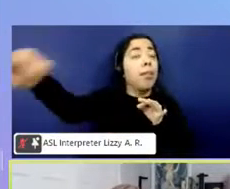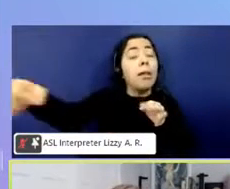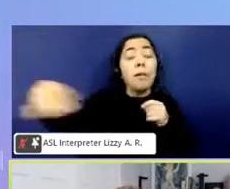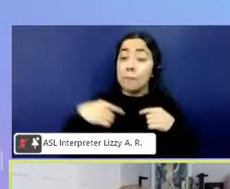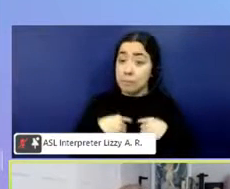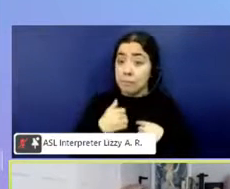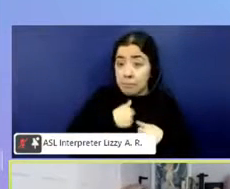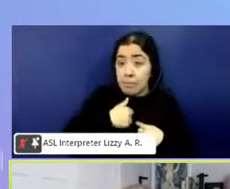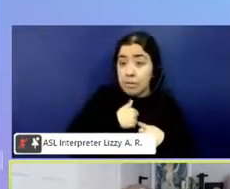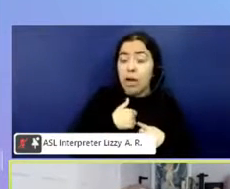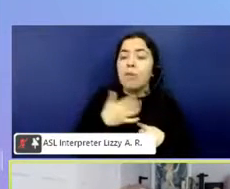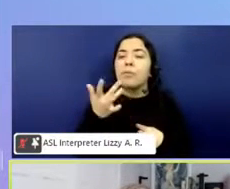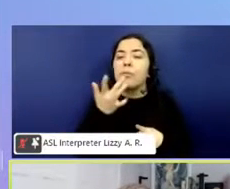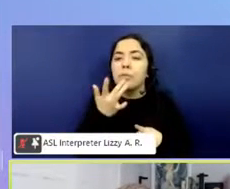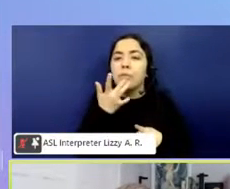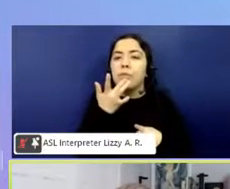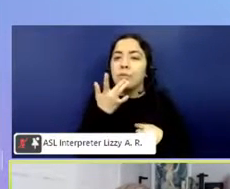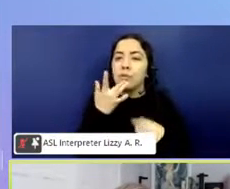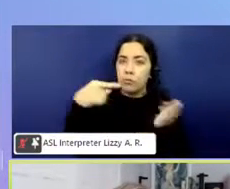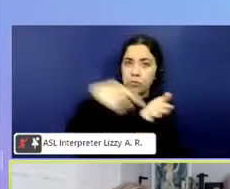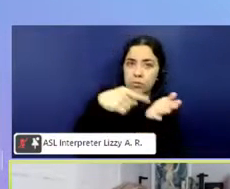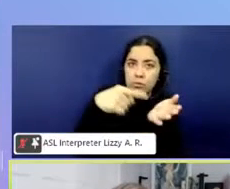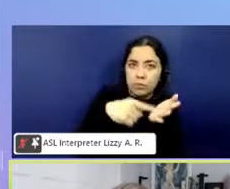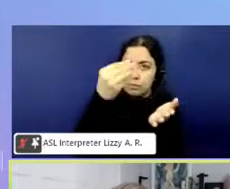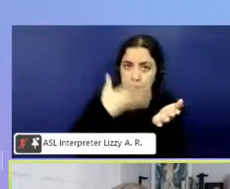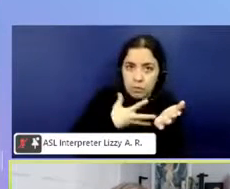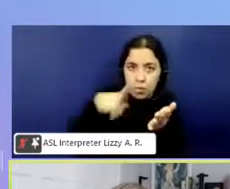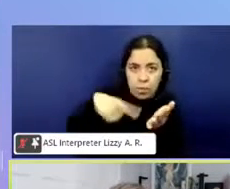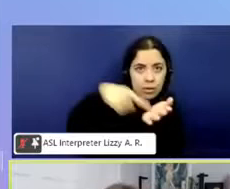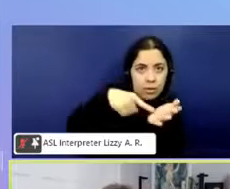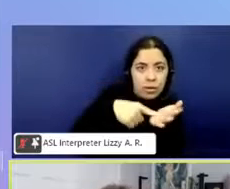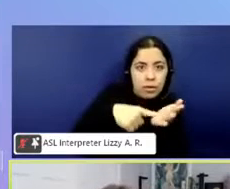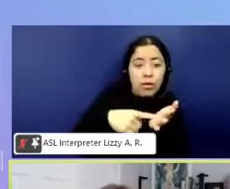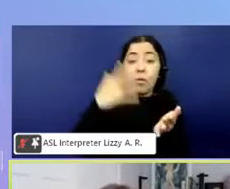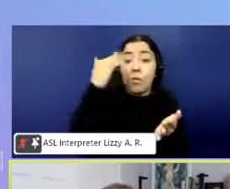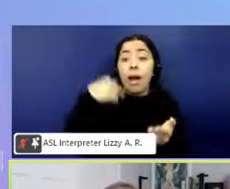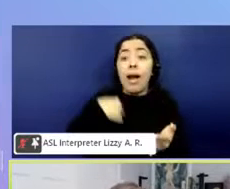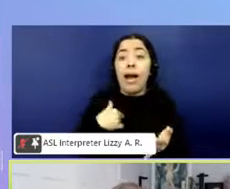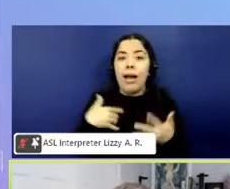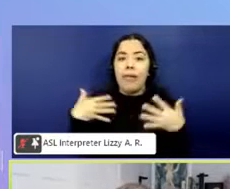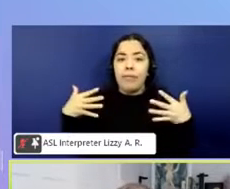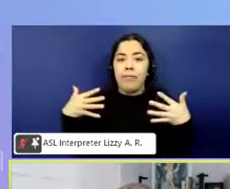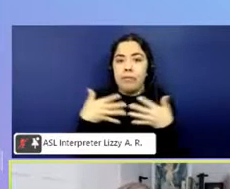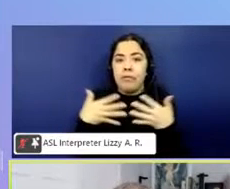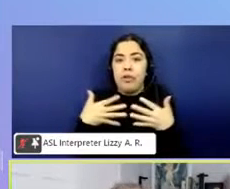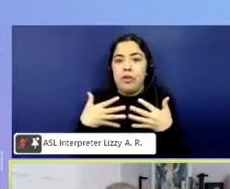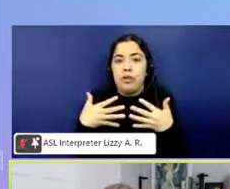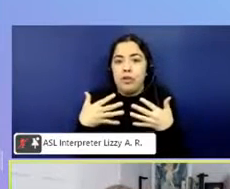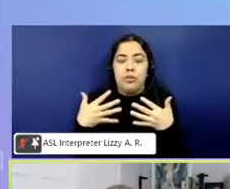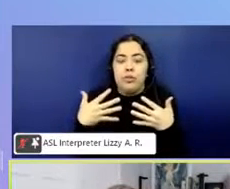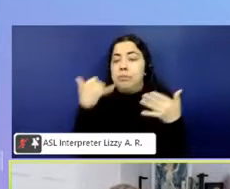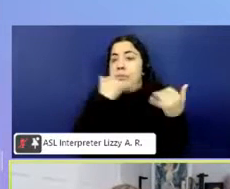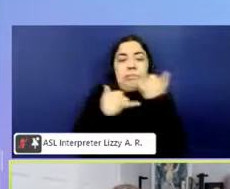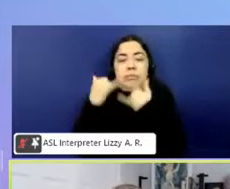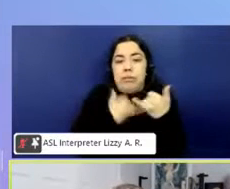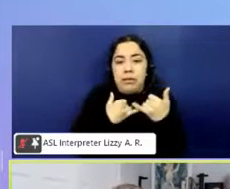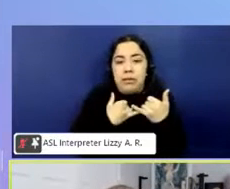of mistakes which creates a compulsion to make things perfect so without a clear deadline I can